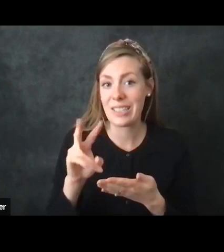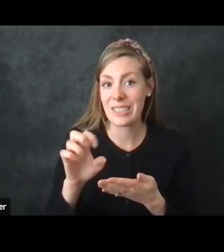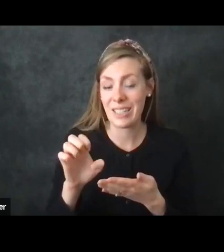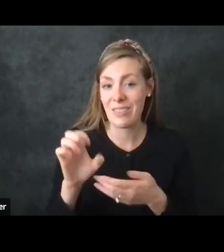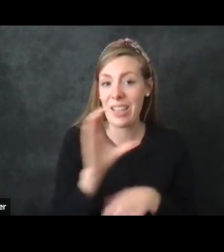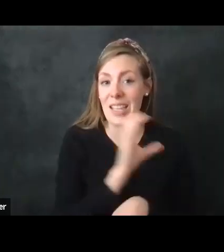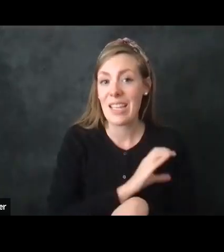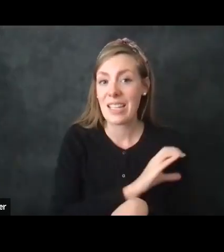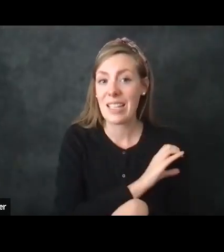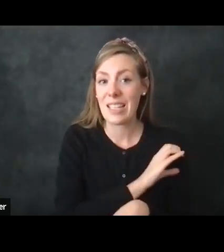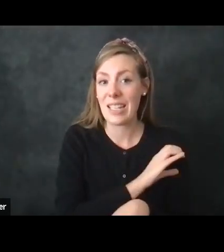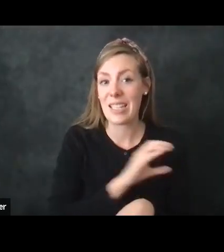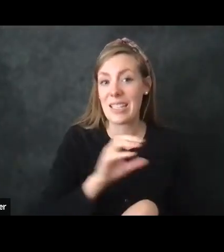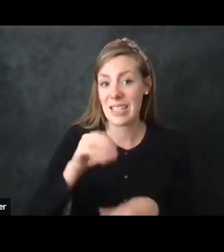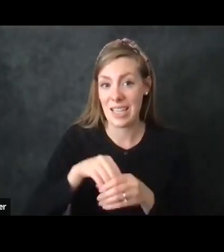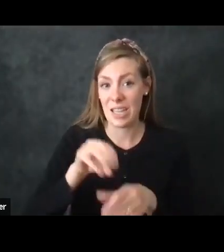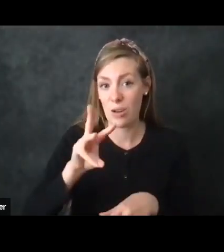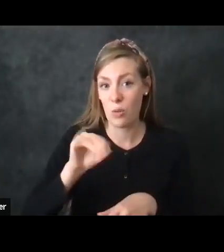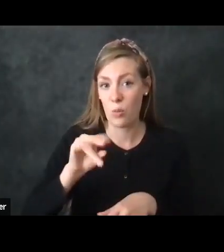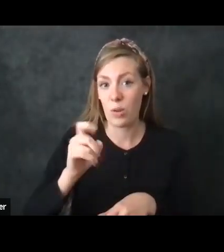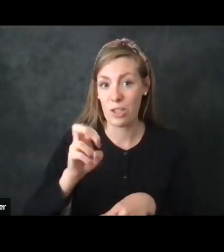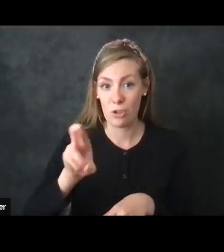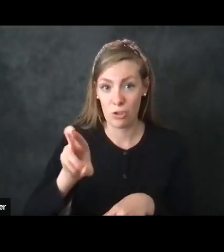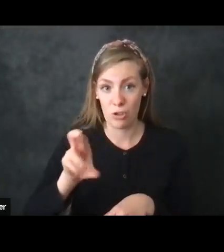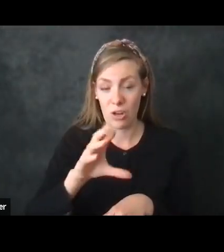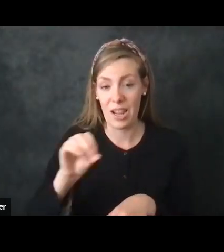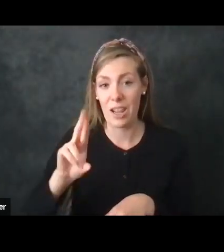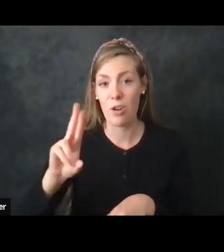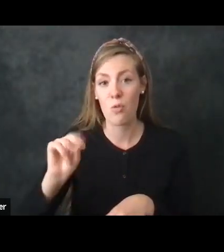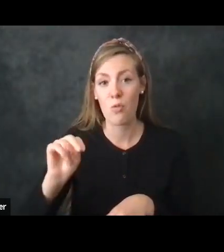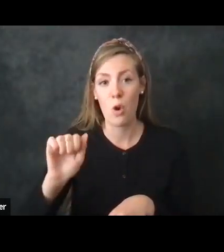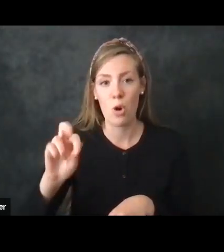Center in Windsor and Rohnert Park Community Center starting next week.